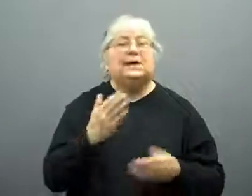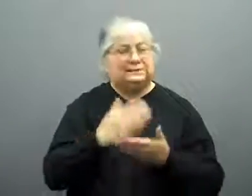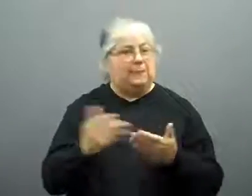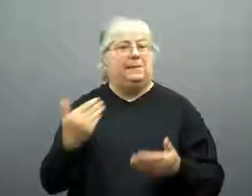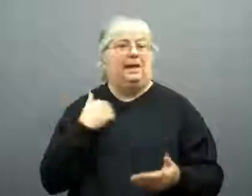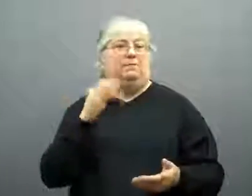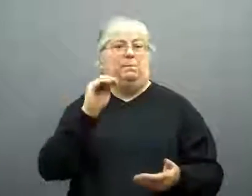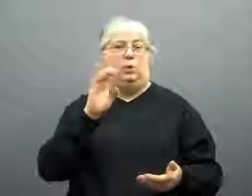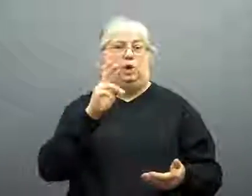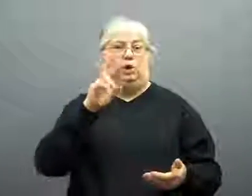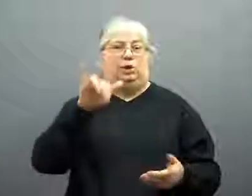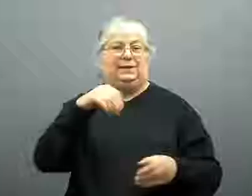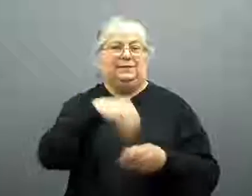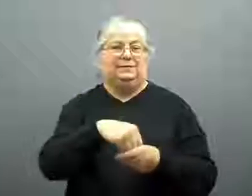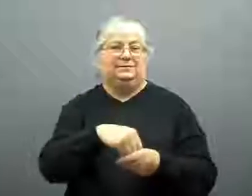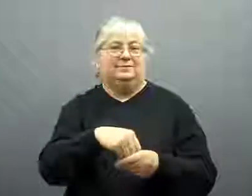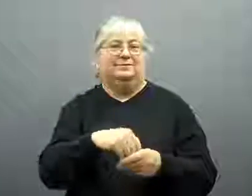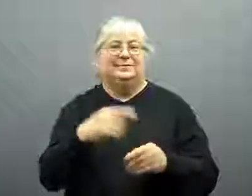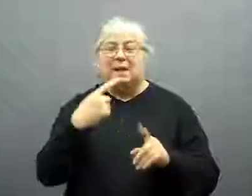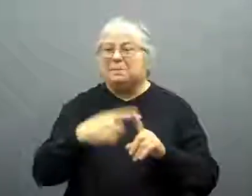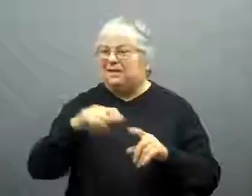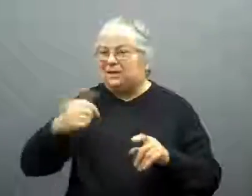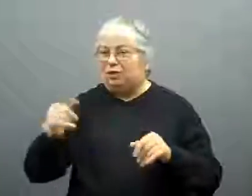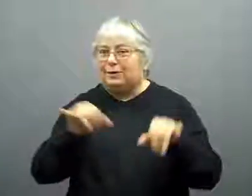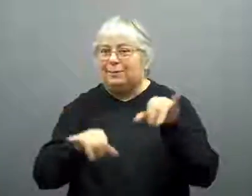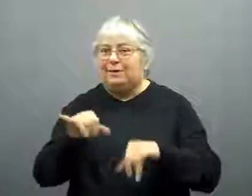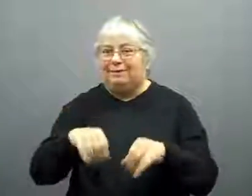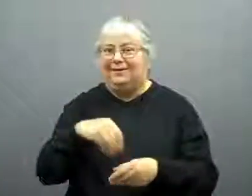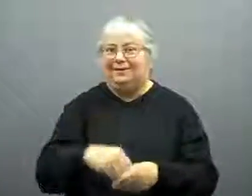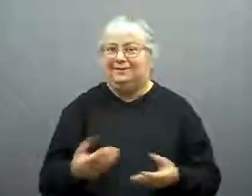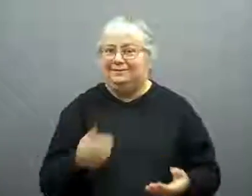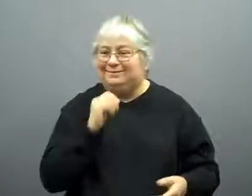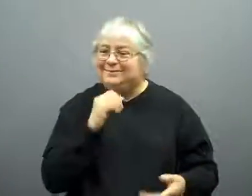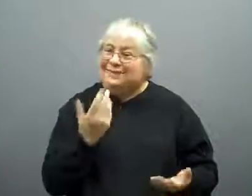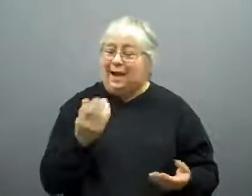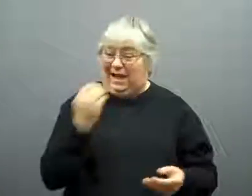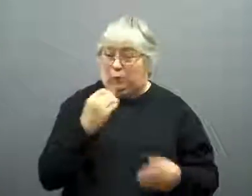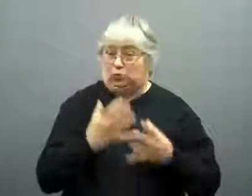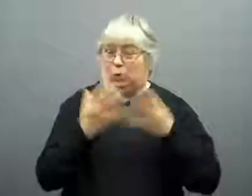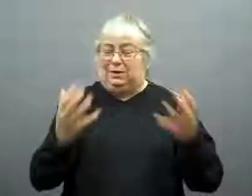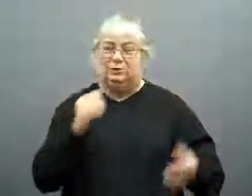have been found to contain mercury and other chemicals.